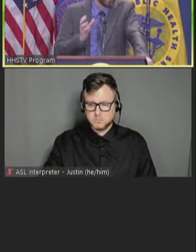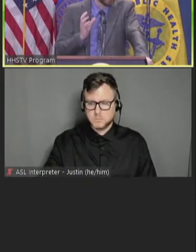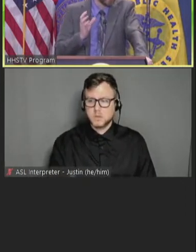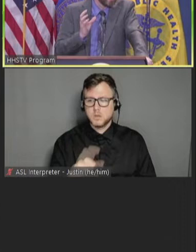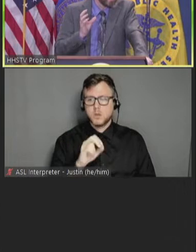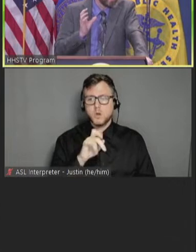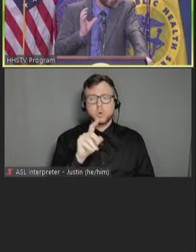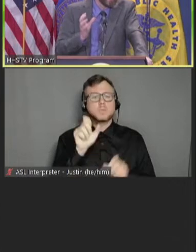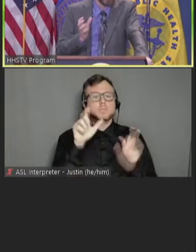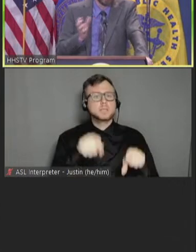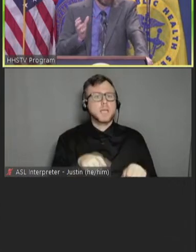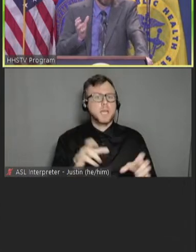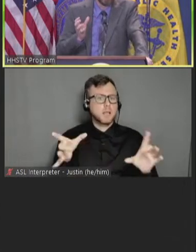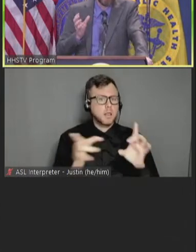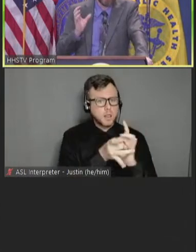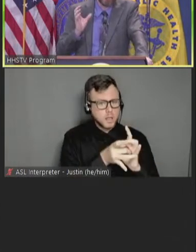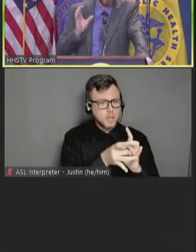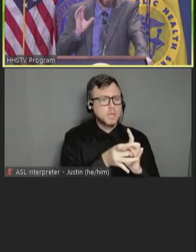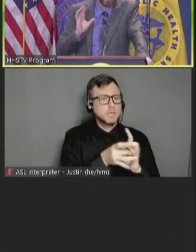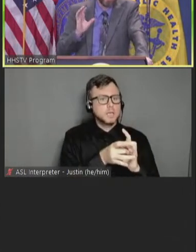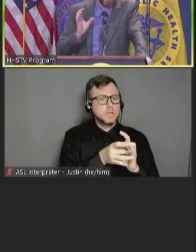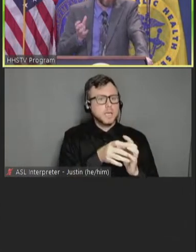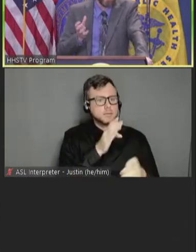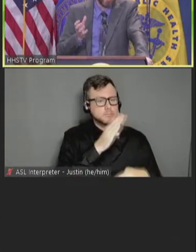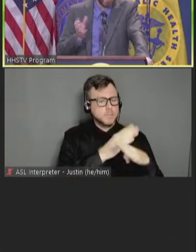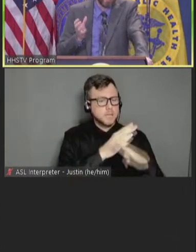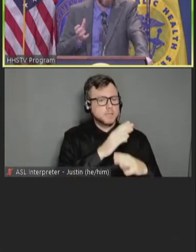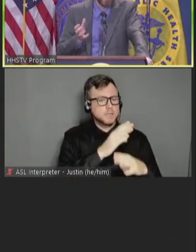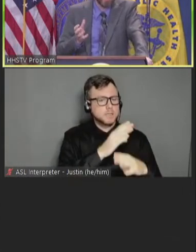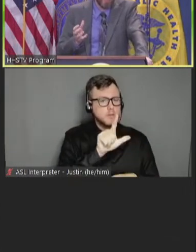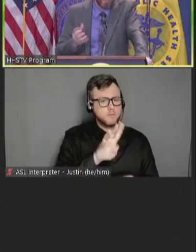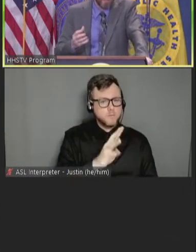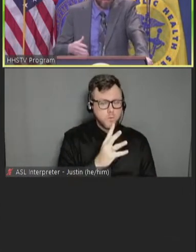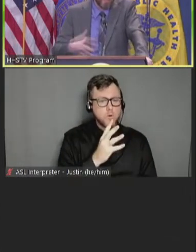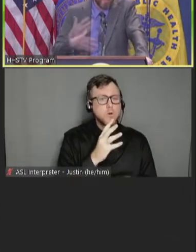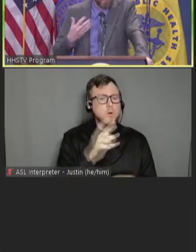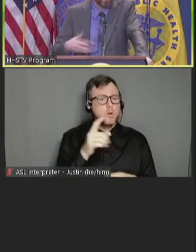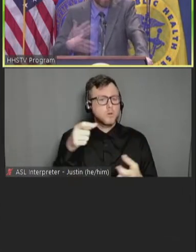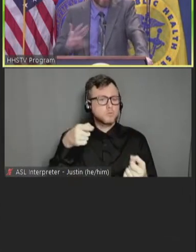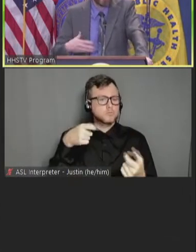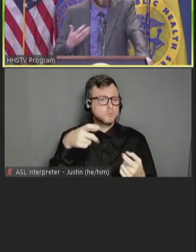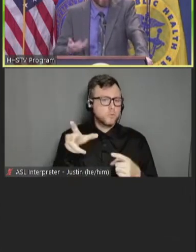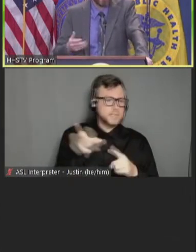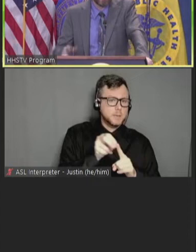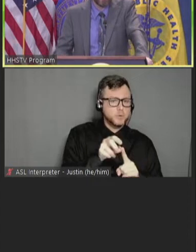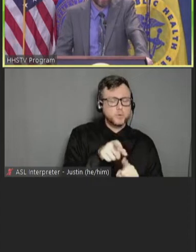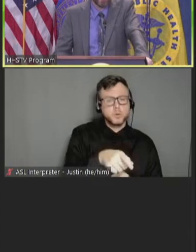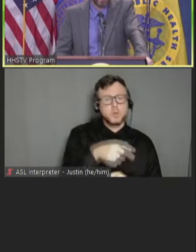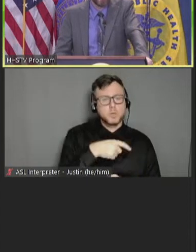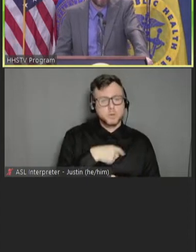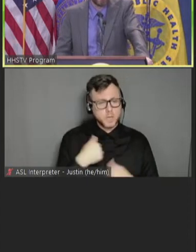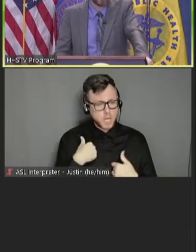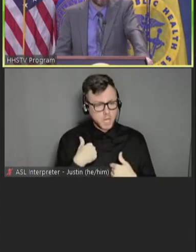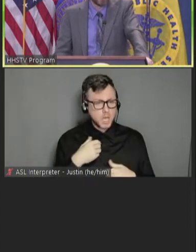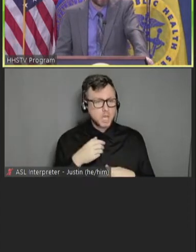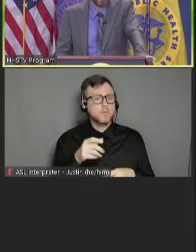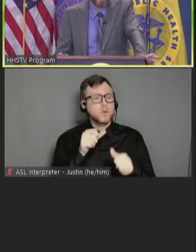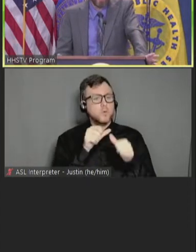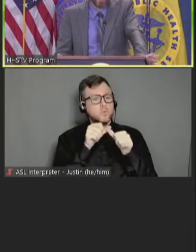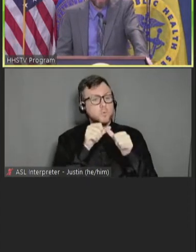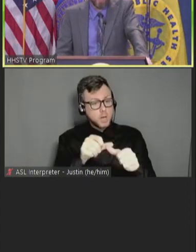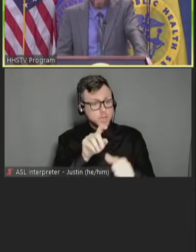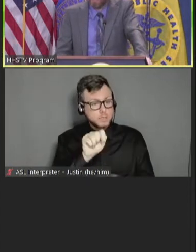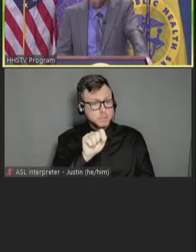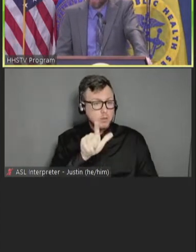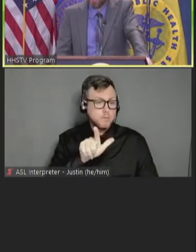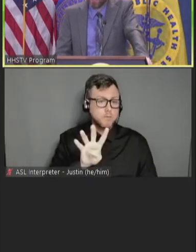inhibit the TLR4 receptor. So you have this chronic TLR4 stimulation in these patients